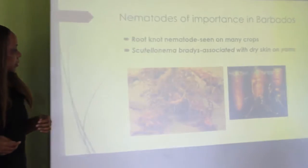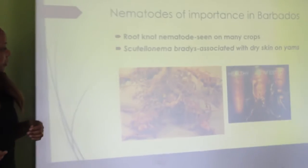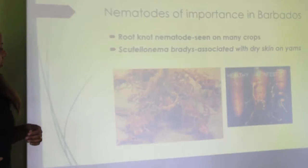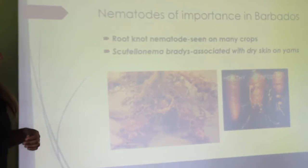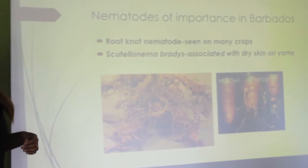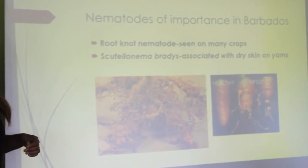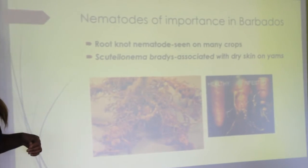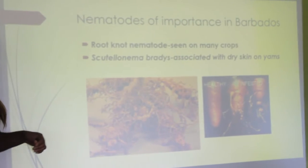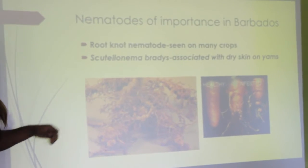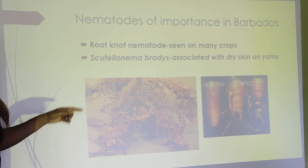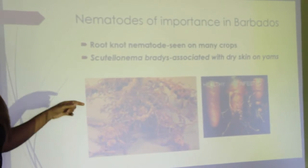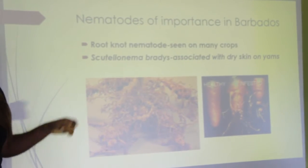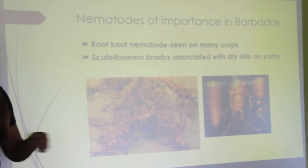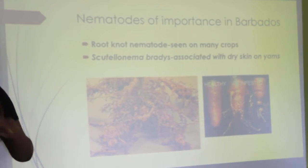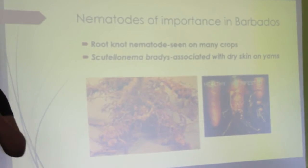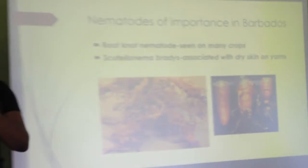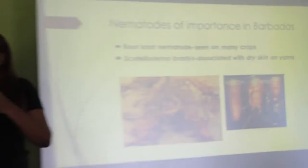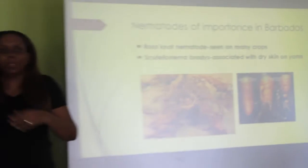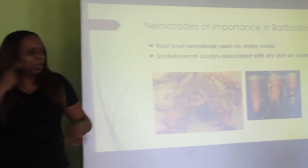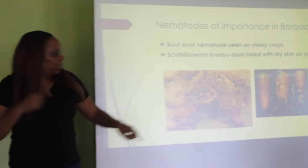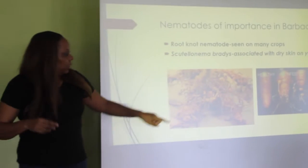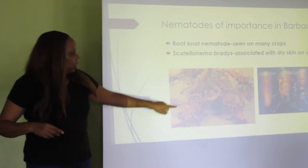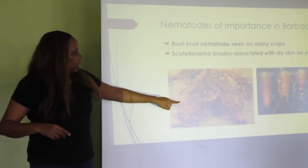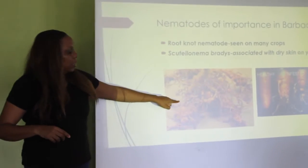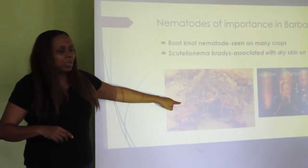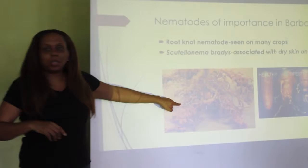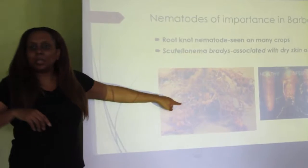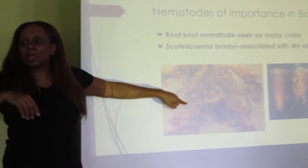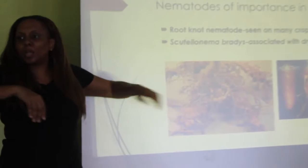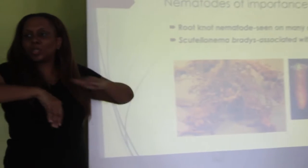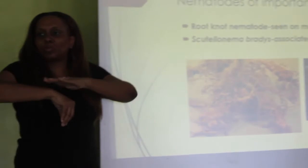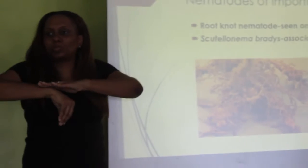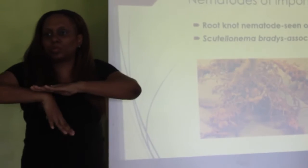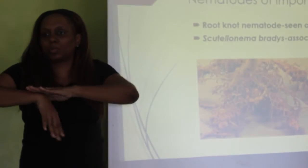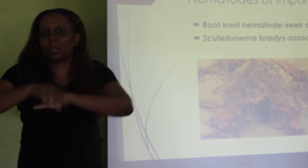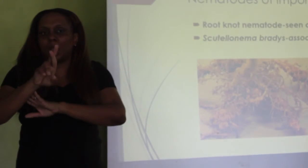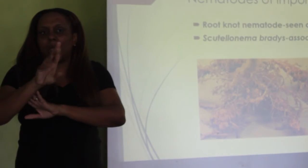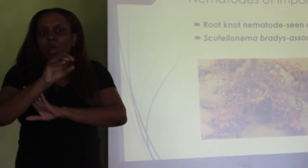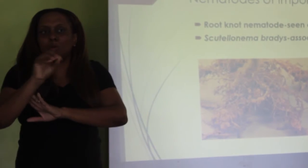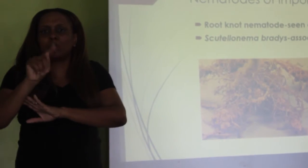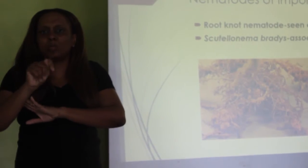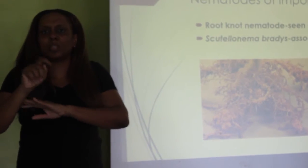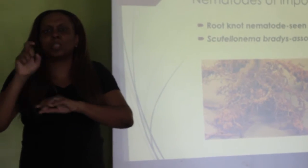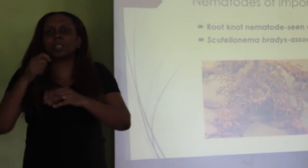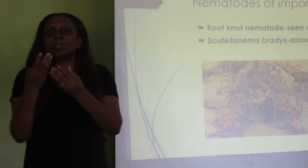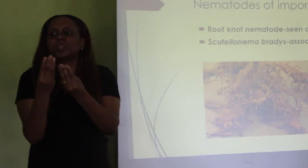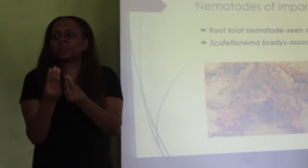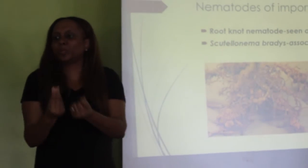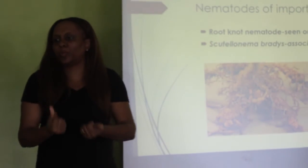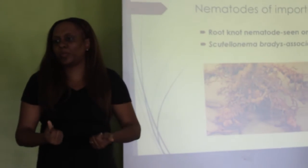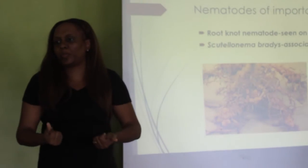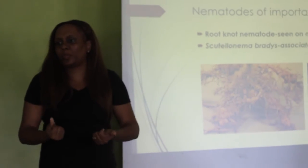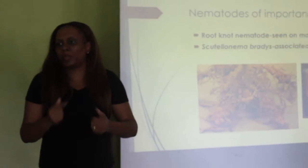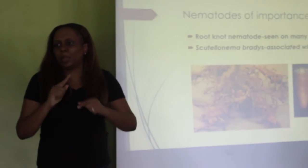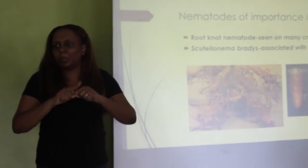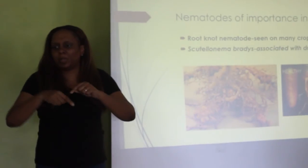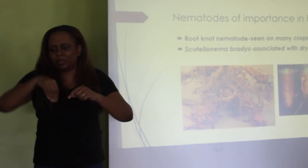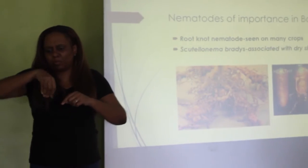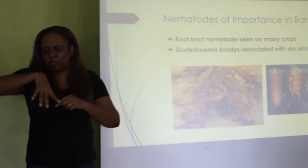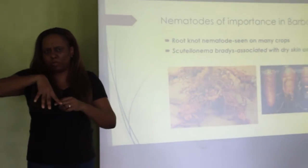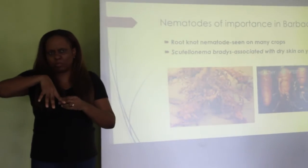balls onto your room then your roots should be straight and smooth right as your if it's a normal